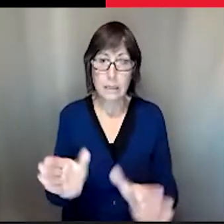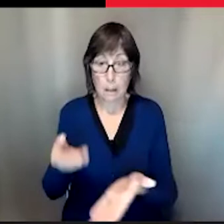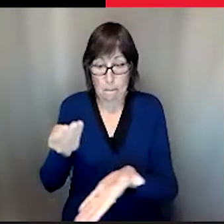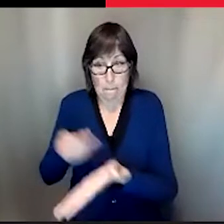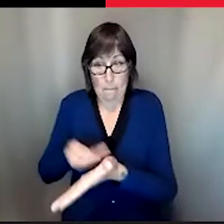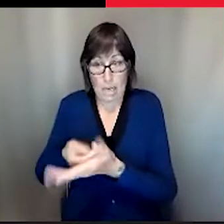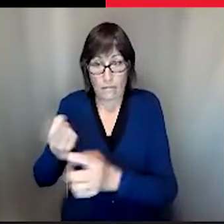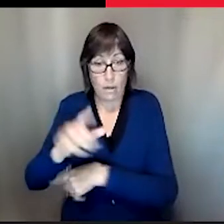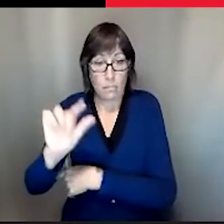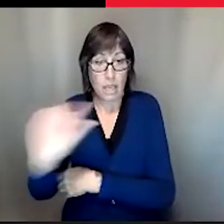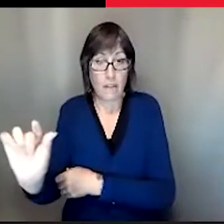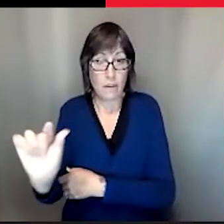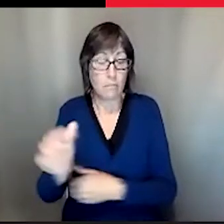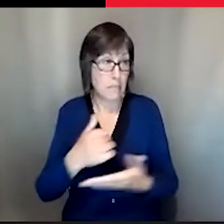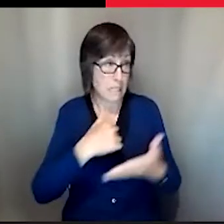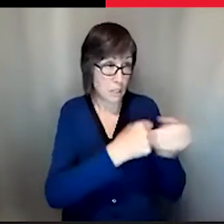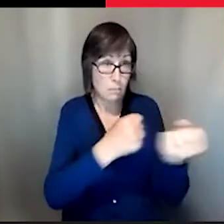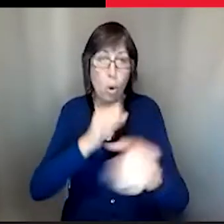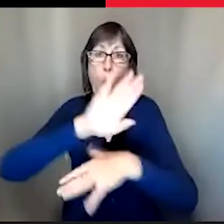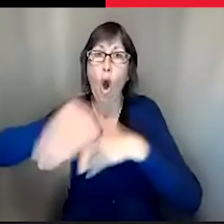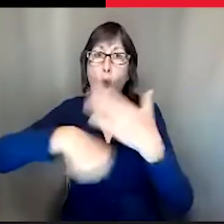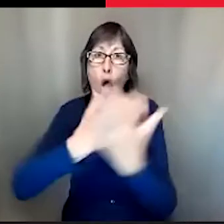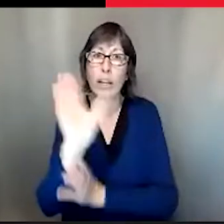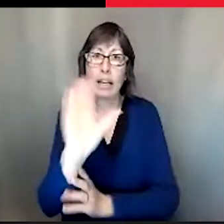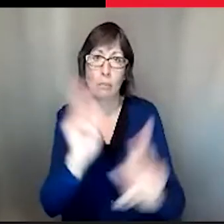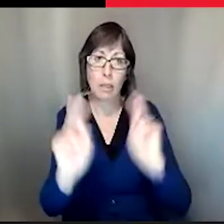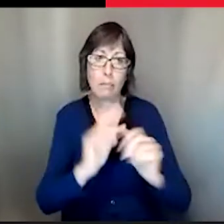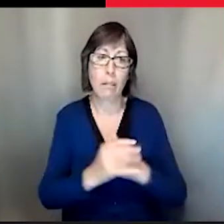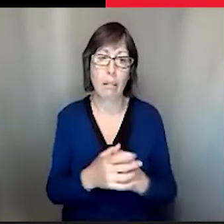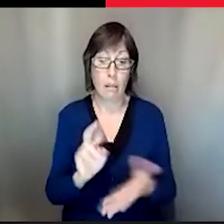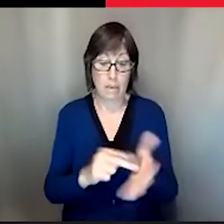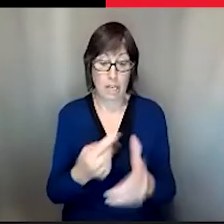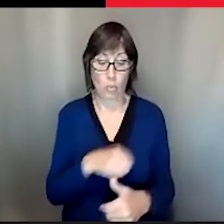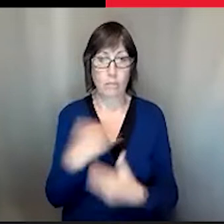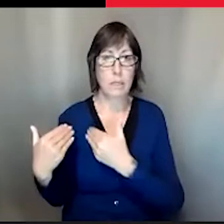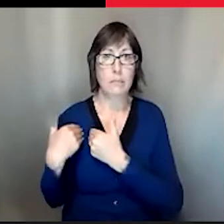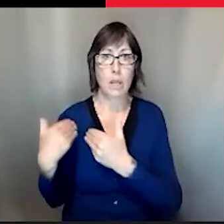and that means for all Calgarians. This means that we have a responsibility to design programs